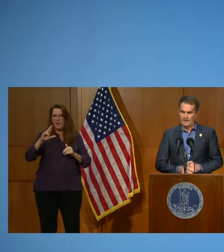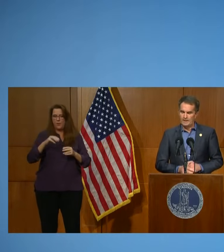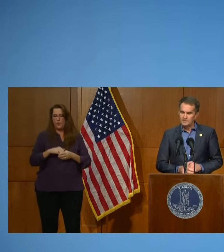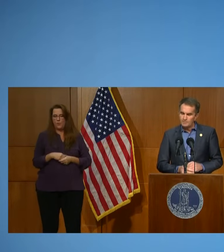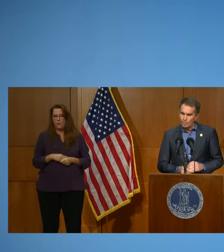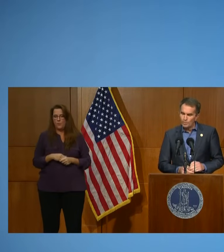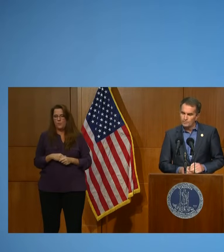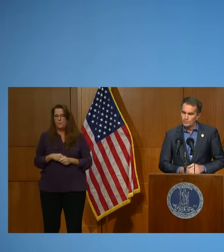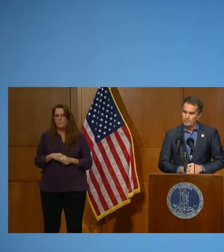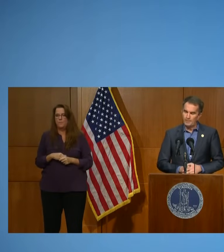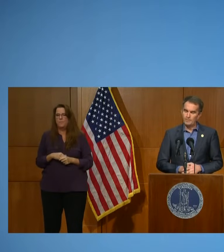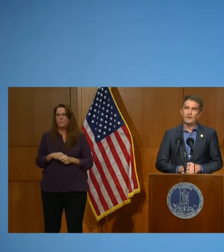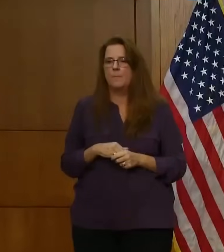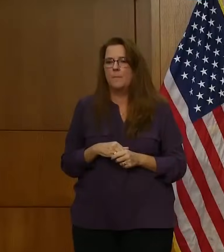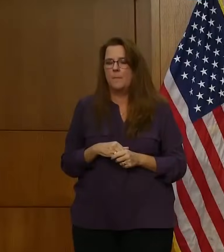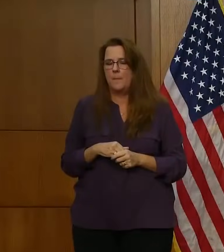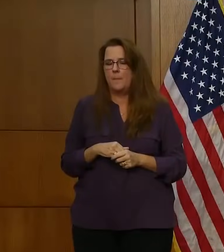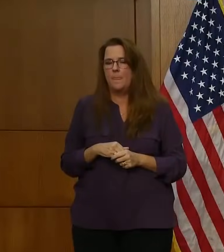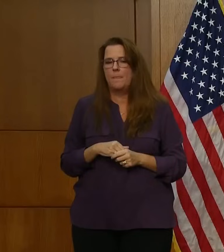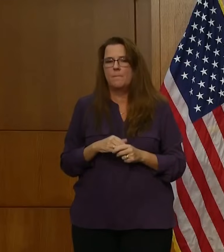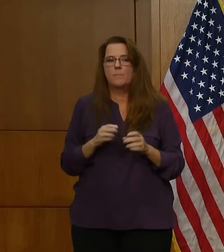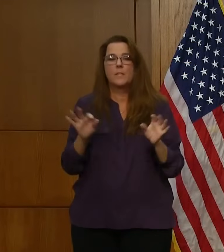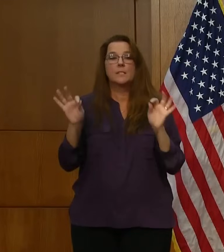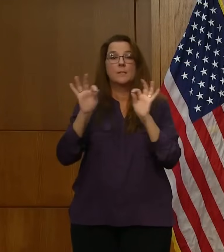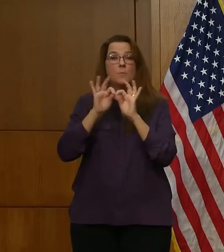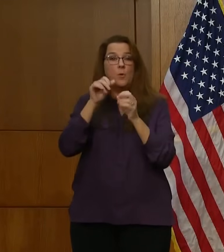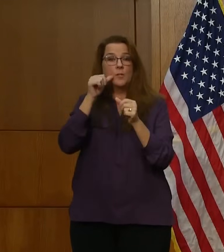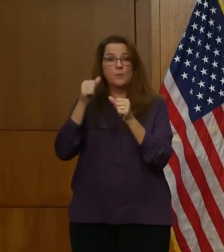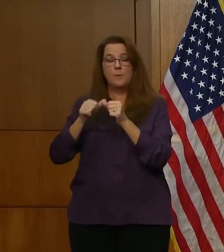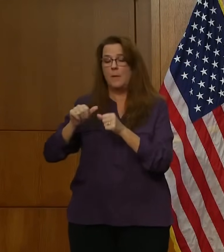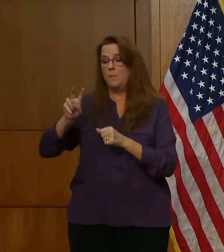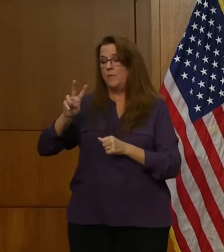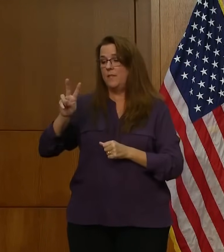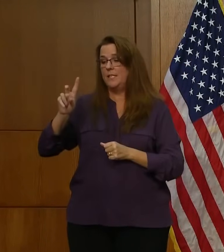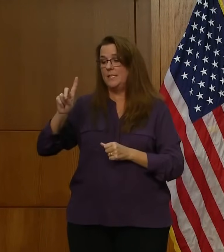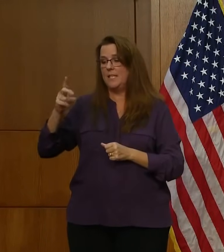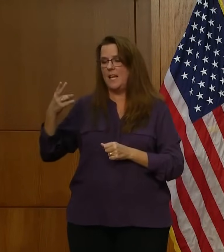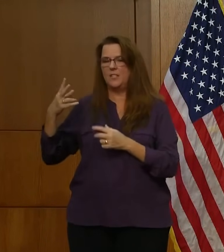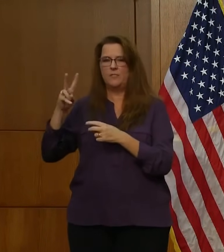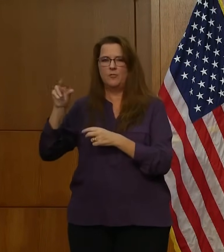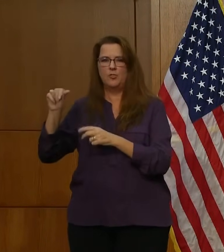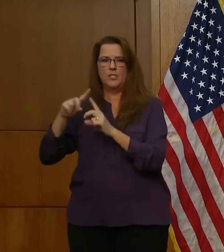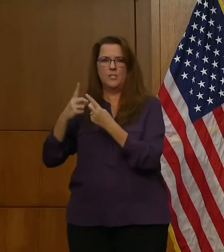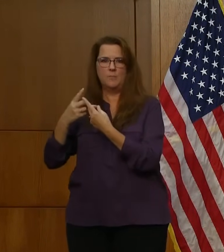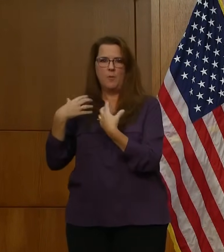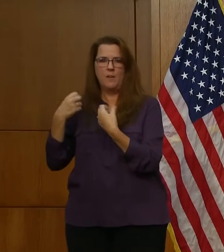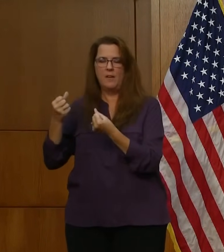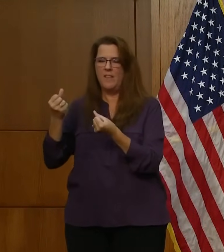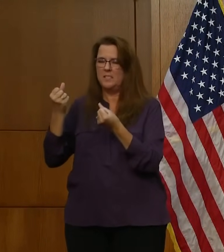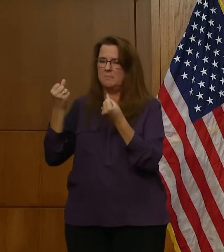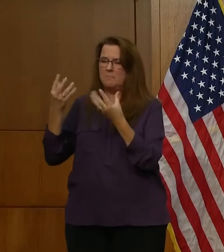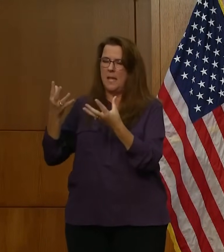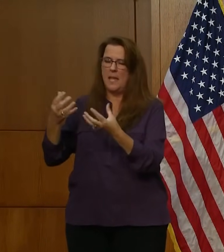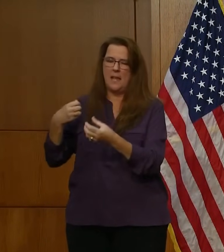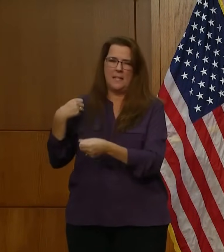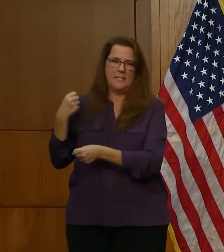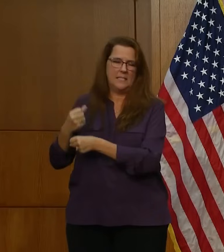VACCINATION DISTRIBUTION IS EQUITABLE AND IT IT IS FAIR.